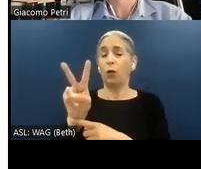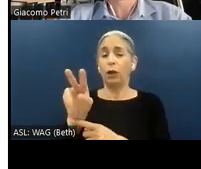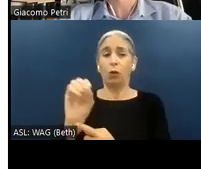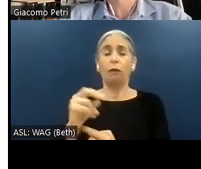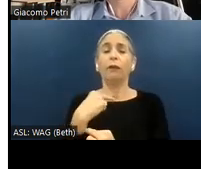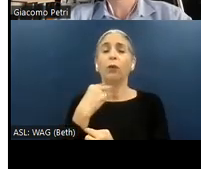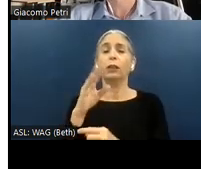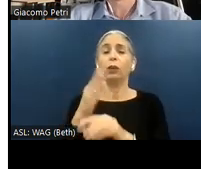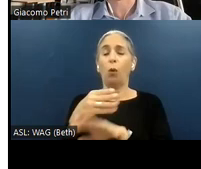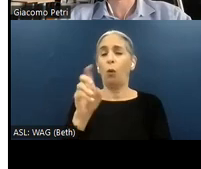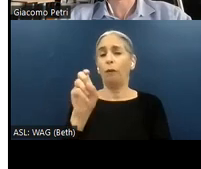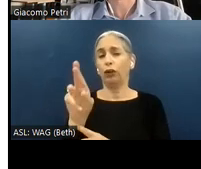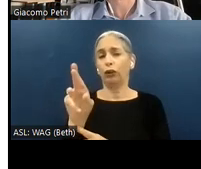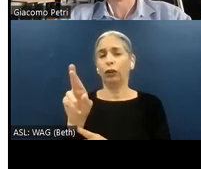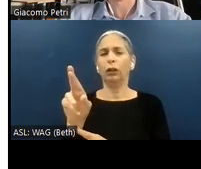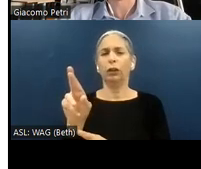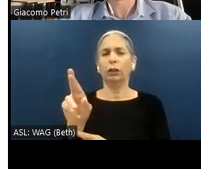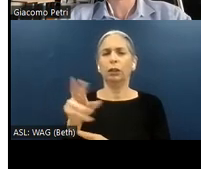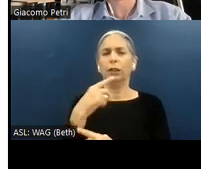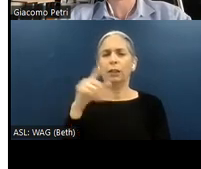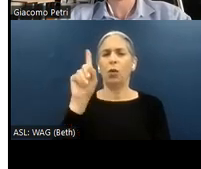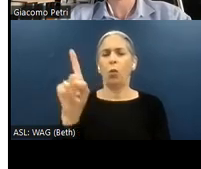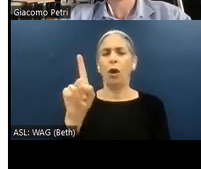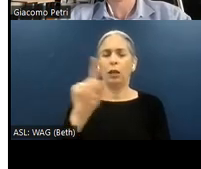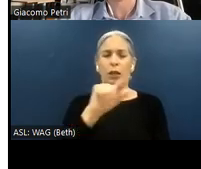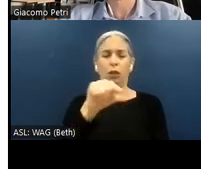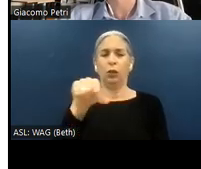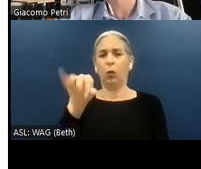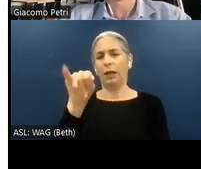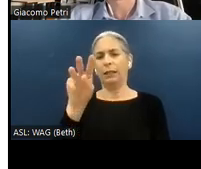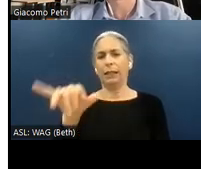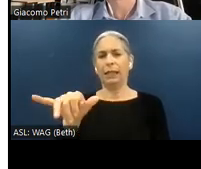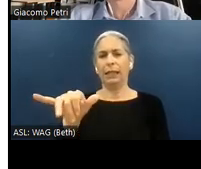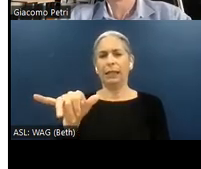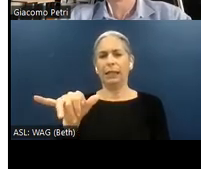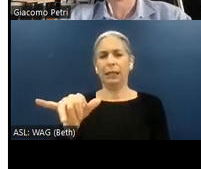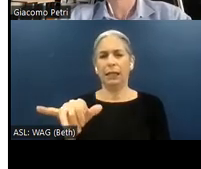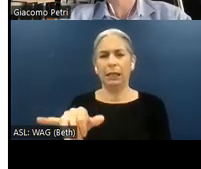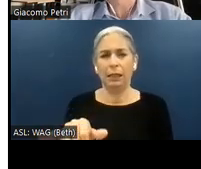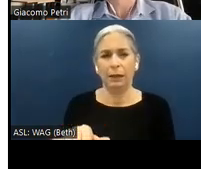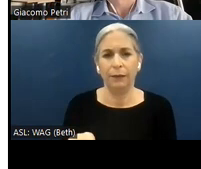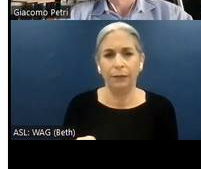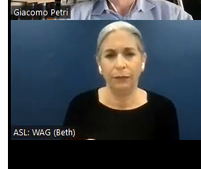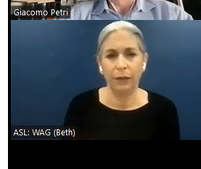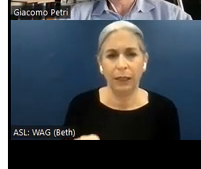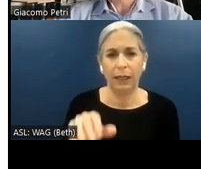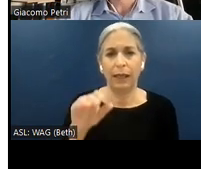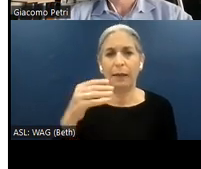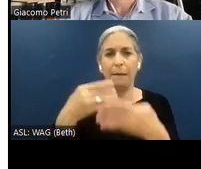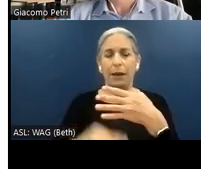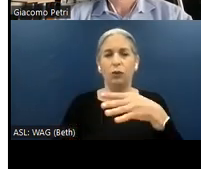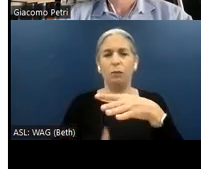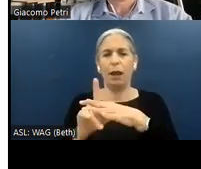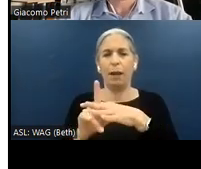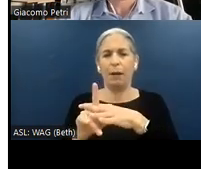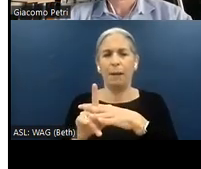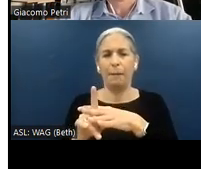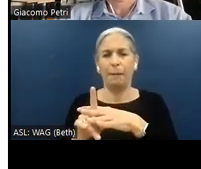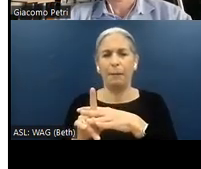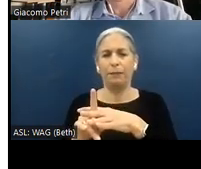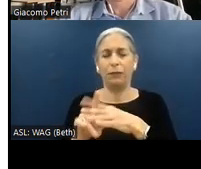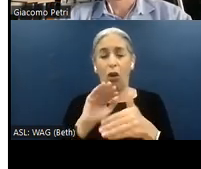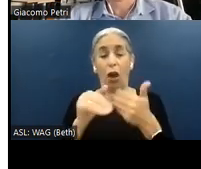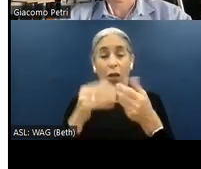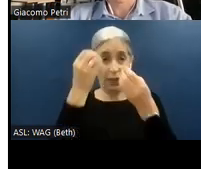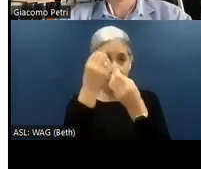is announced as 1, quantity, menu pop-up collapsed, button. All the information required to understand